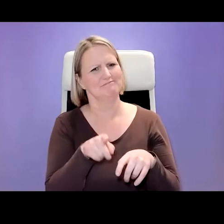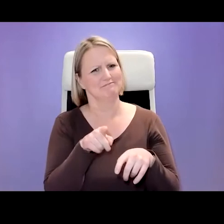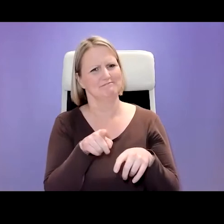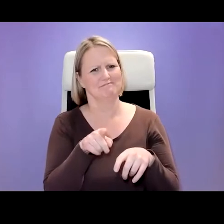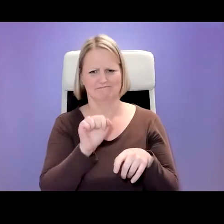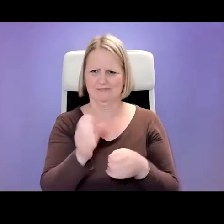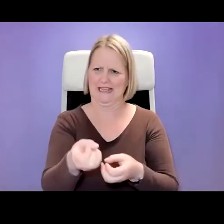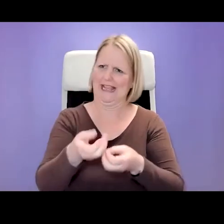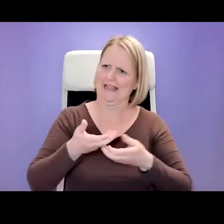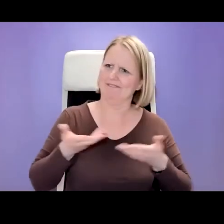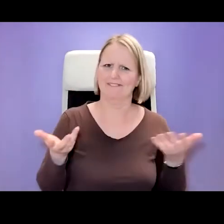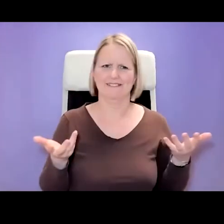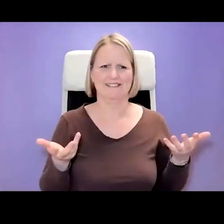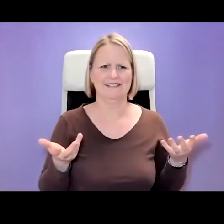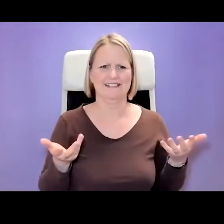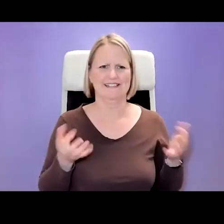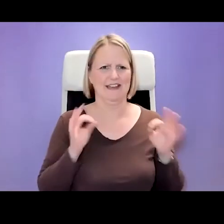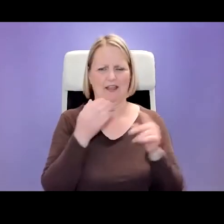detract too visibly.